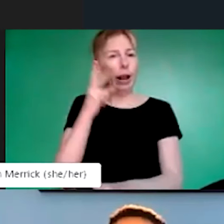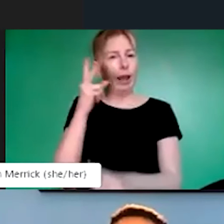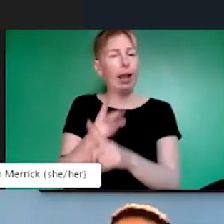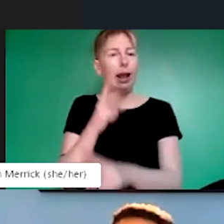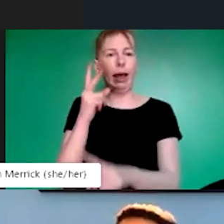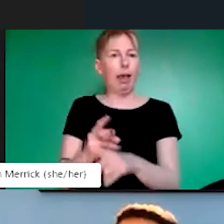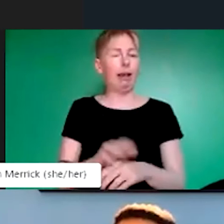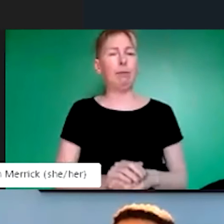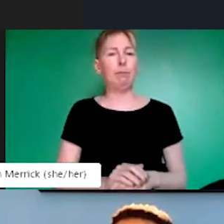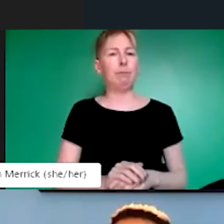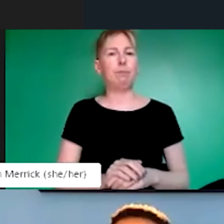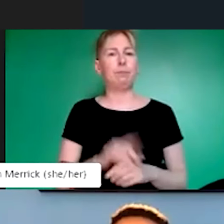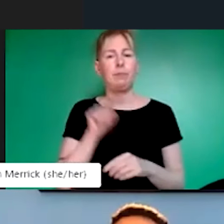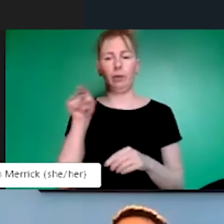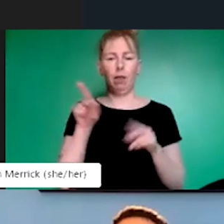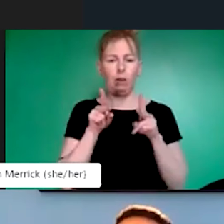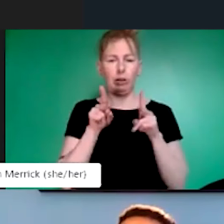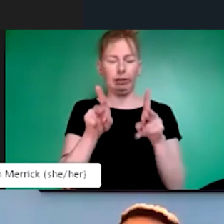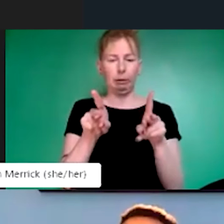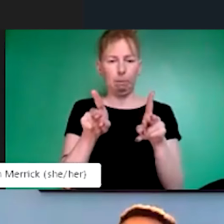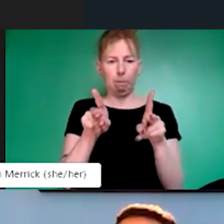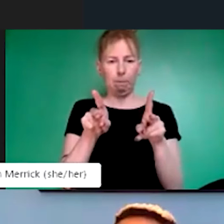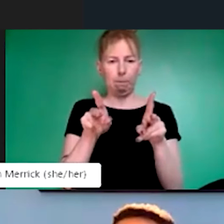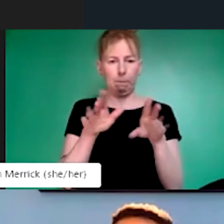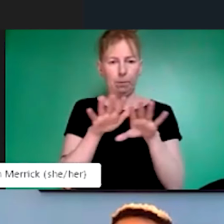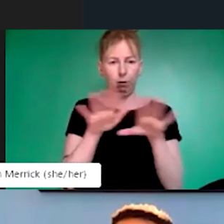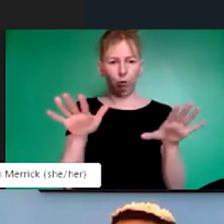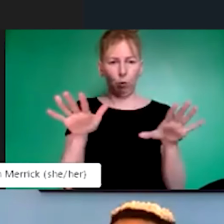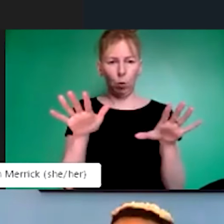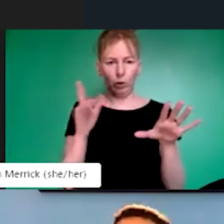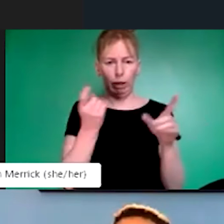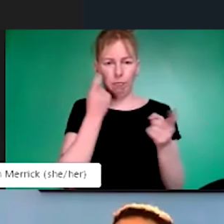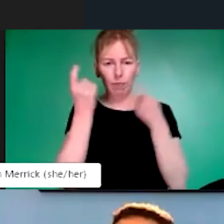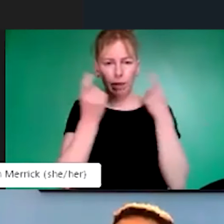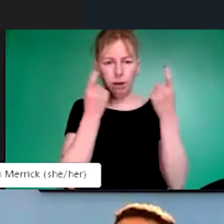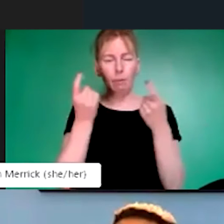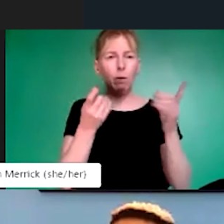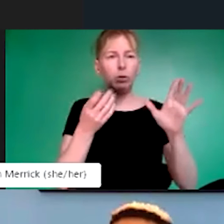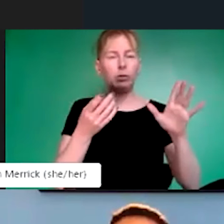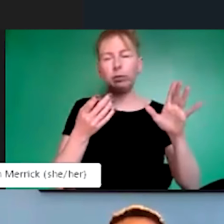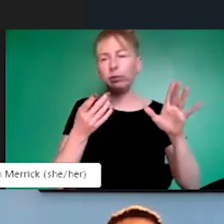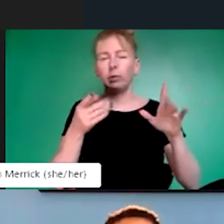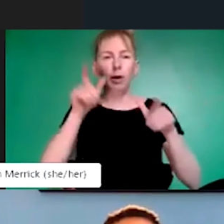acknowledging the ways in which we exist in precarity. Because it sees itself as how to